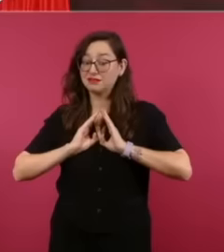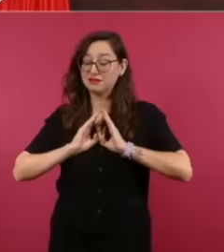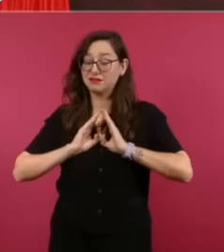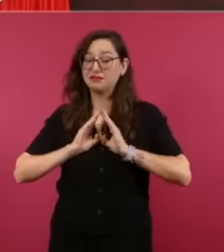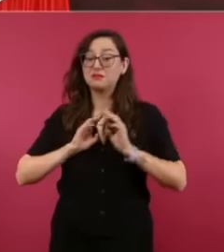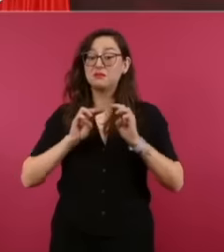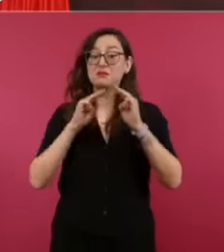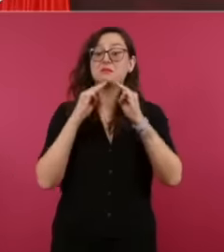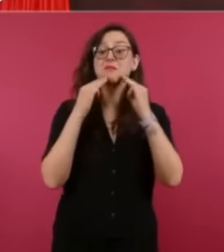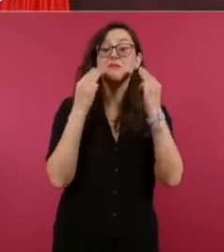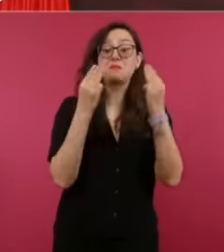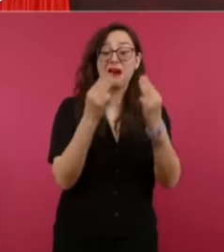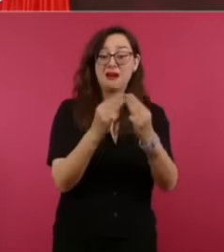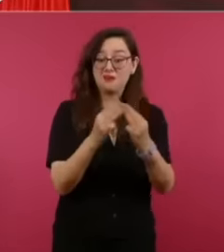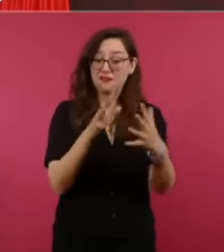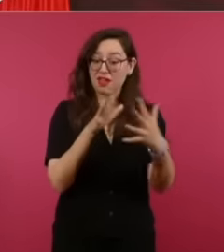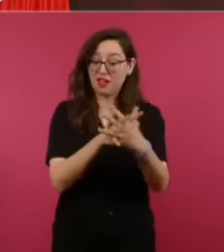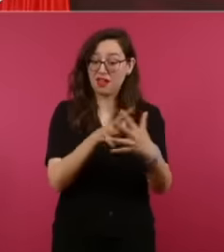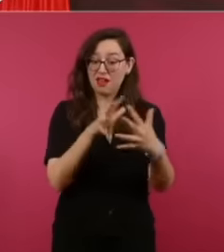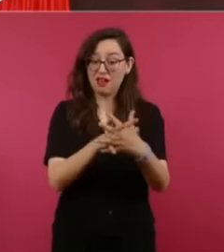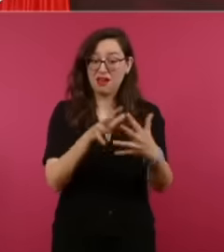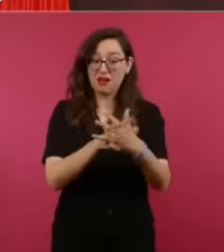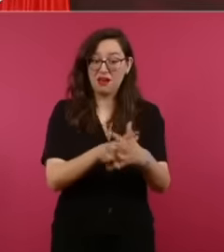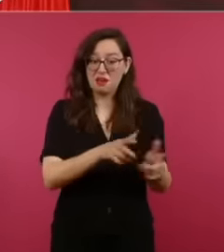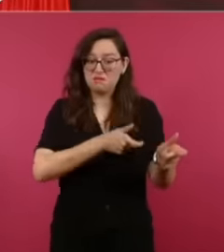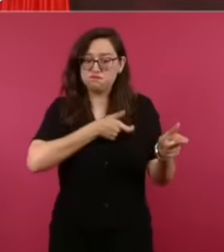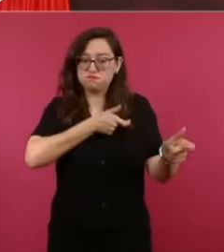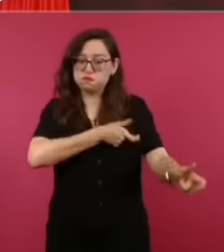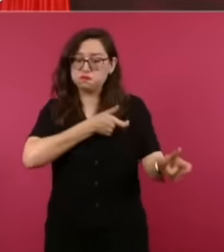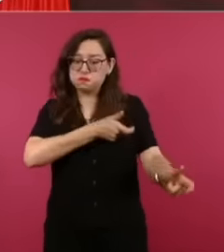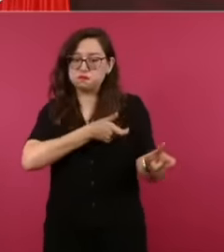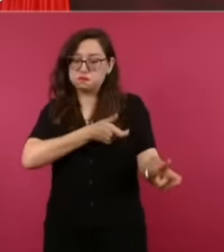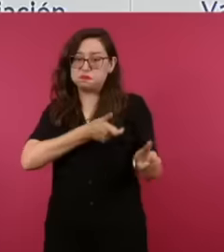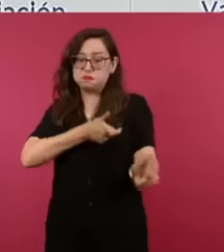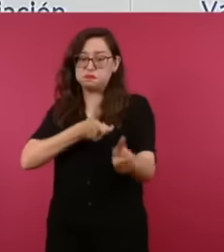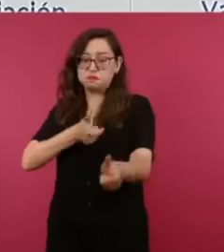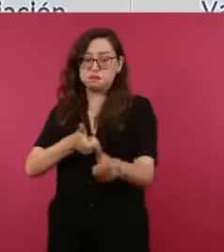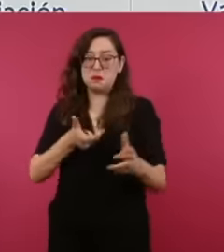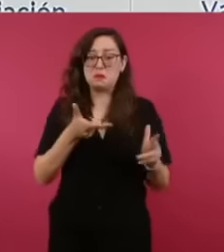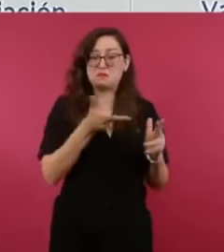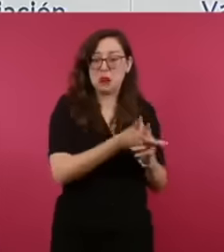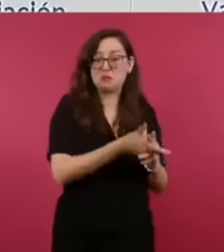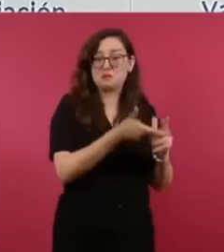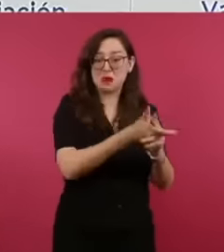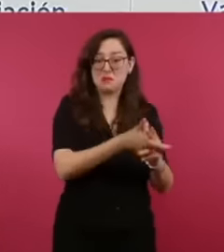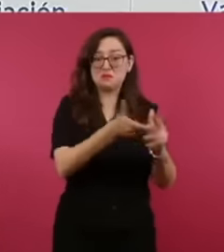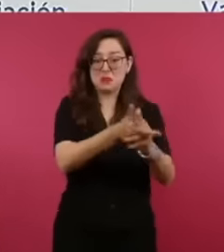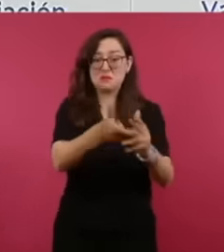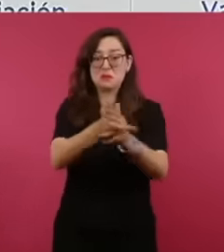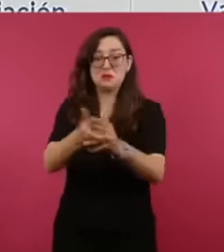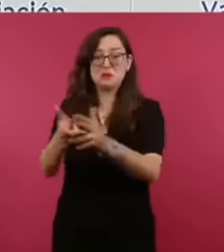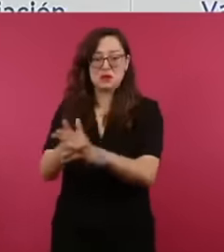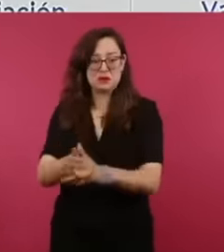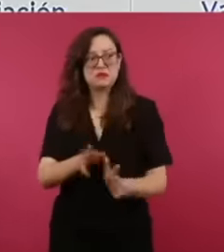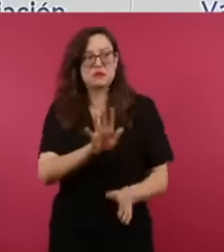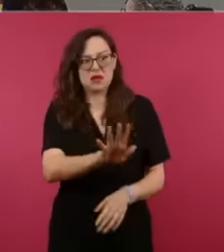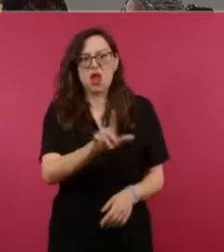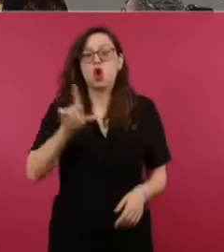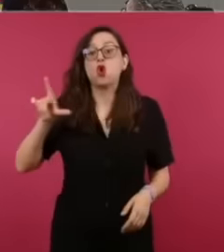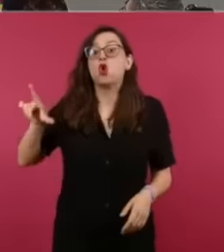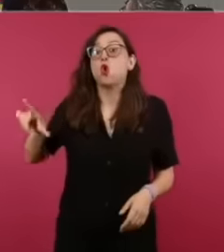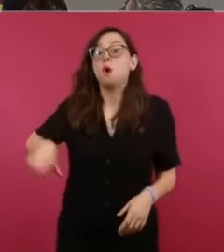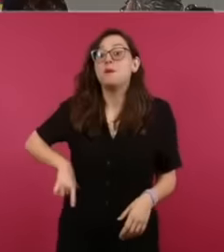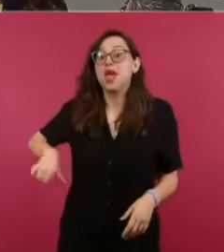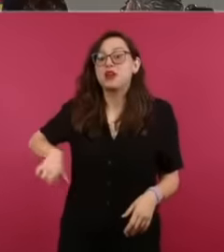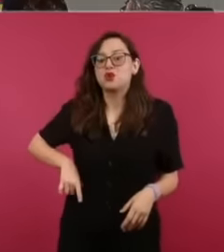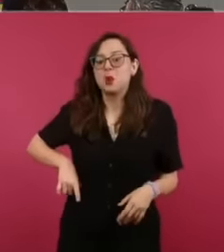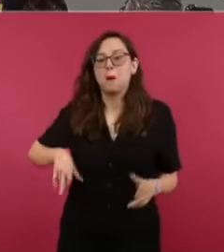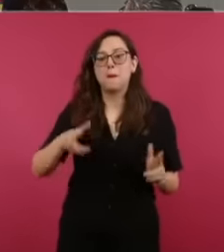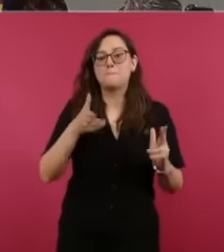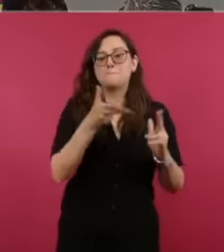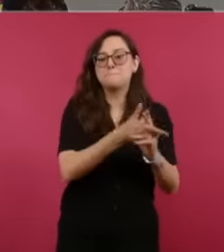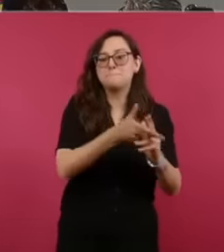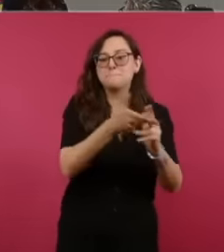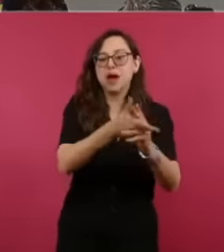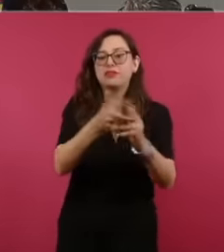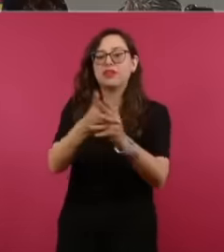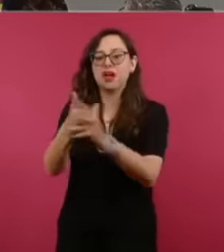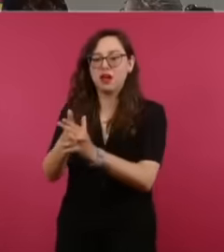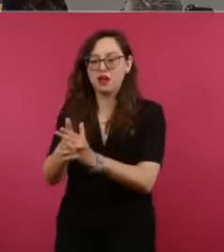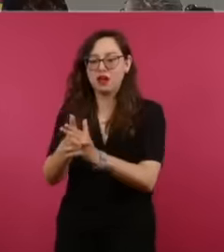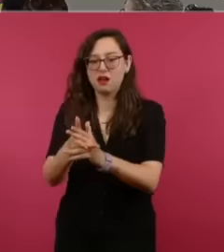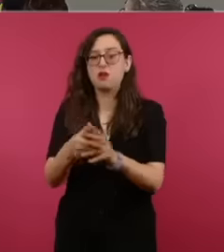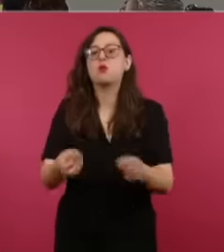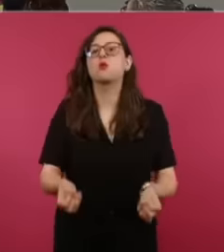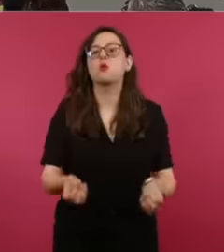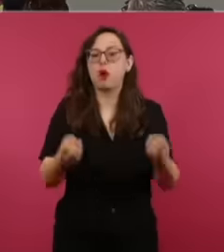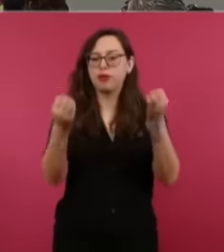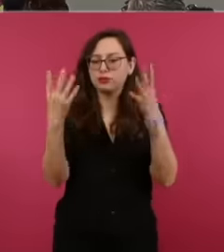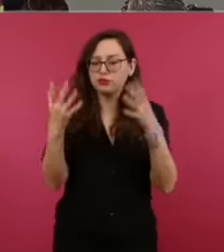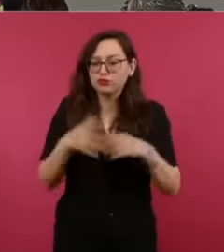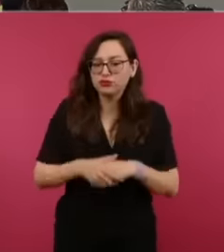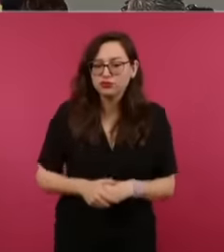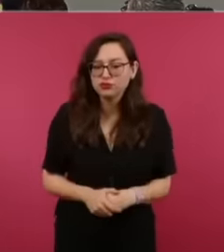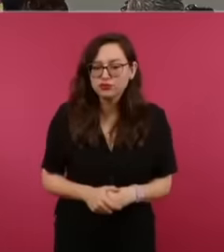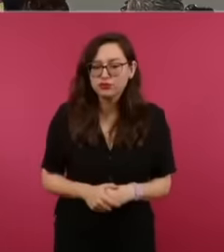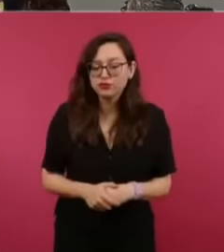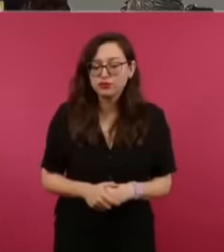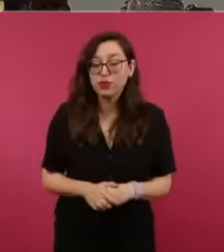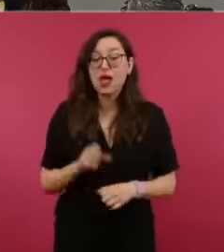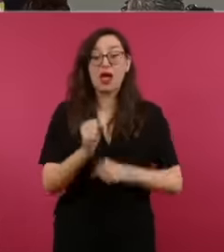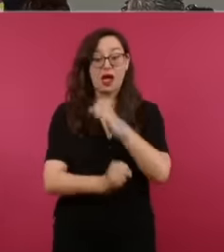Now you're going to look at it and see why you don't put the fatality rate. You think 2011 was